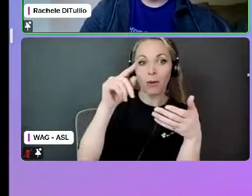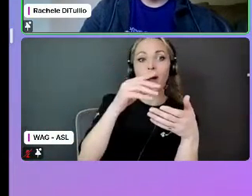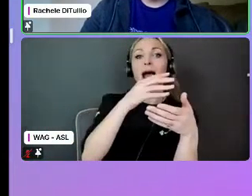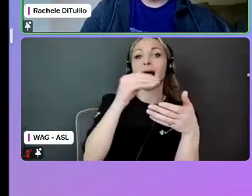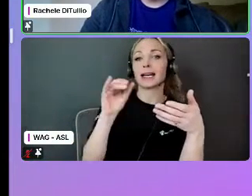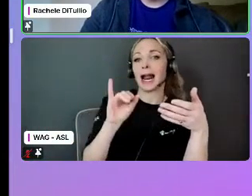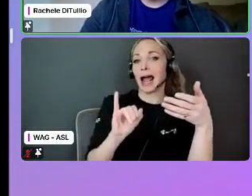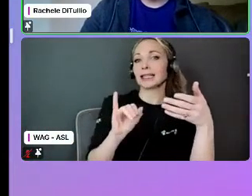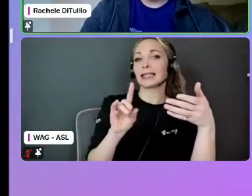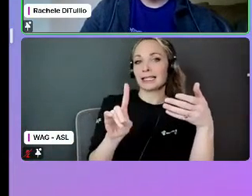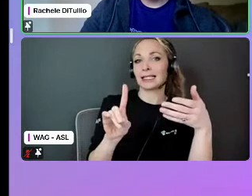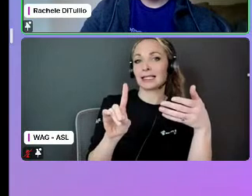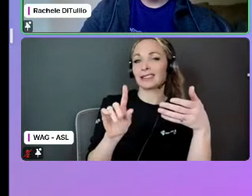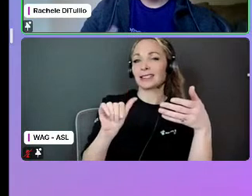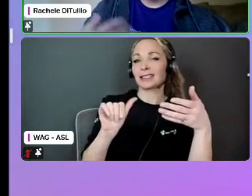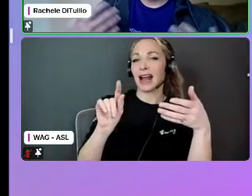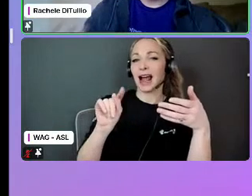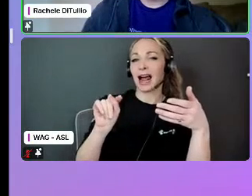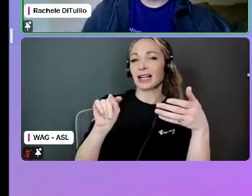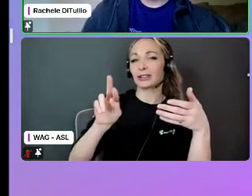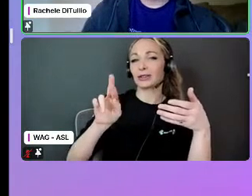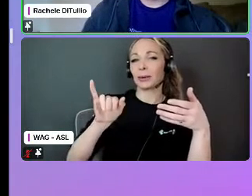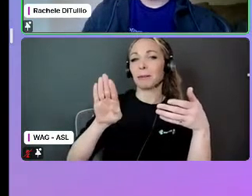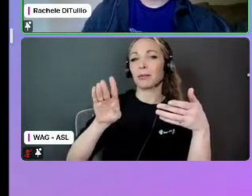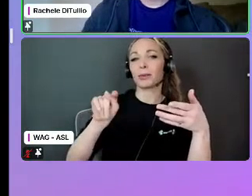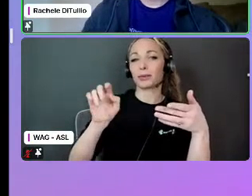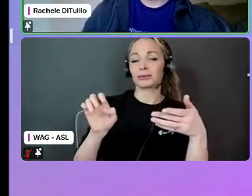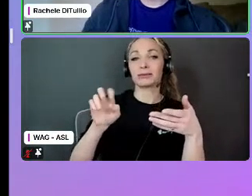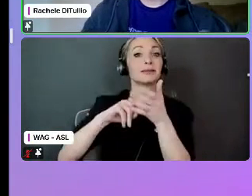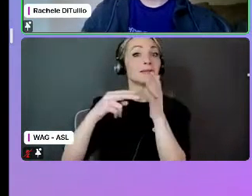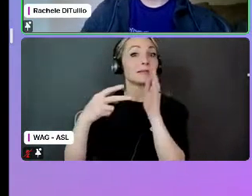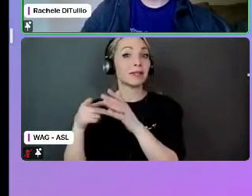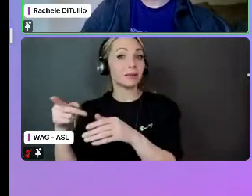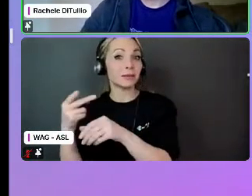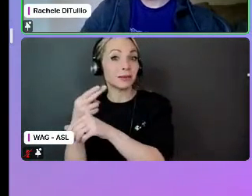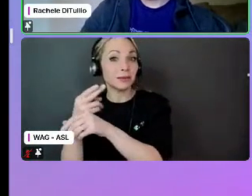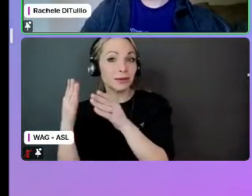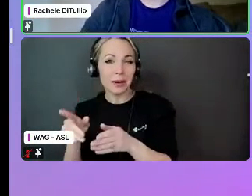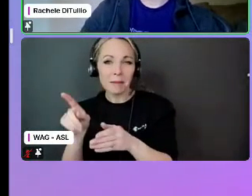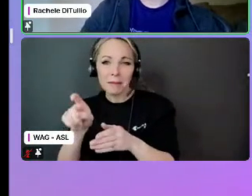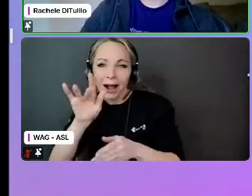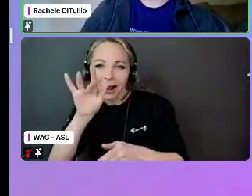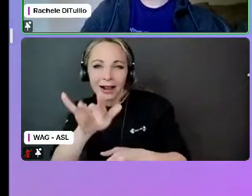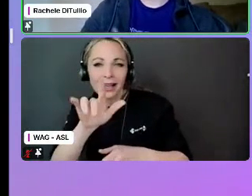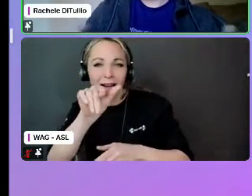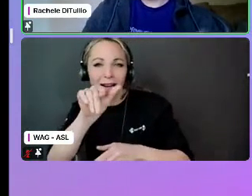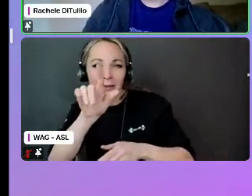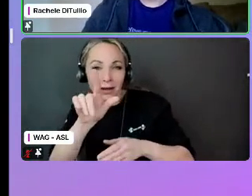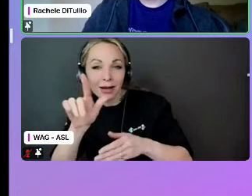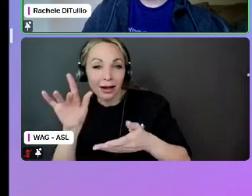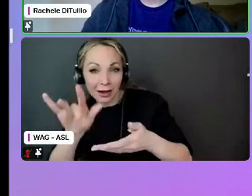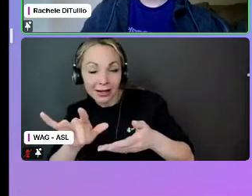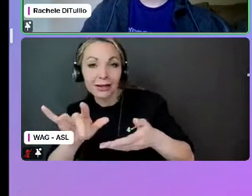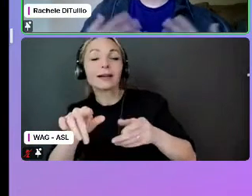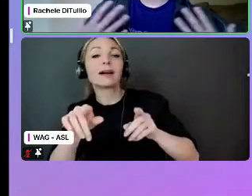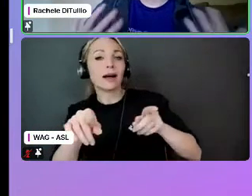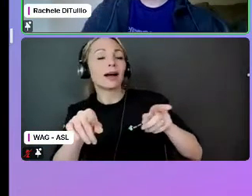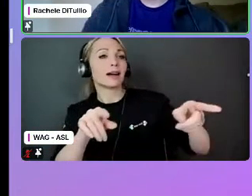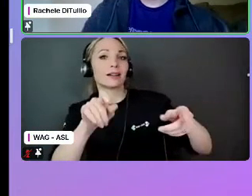best practice to link with four and ID attributes. What this allows users to do as I talked before, is that allows